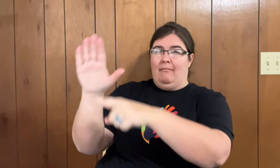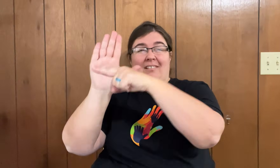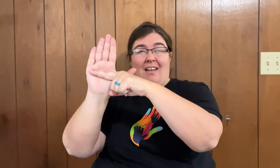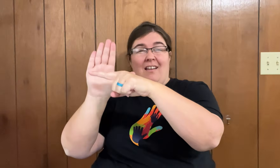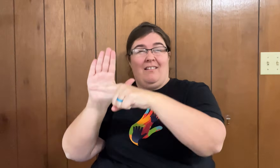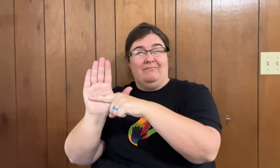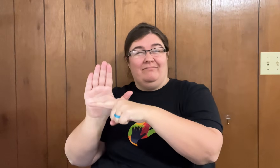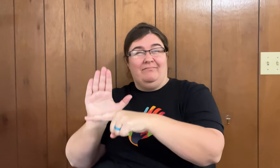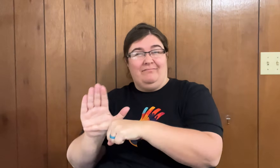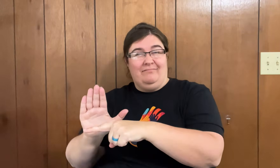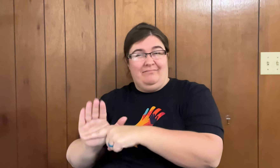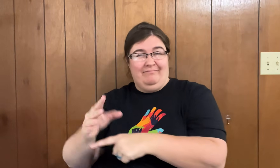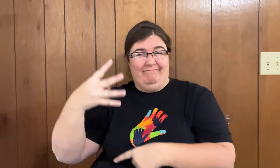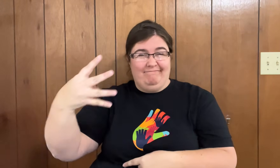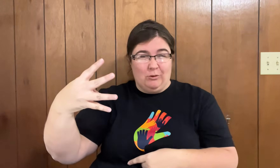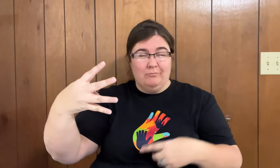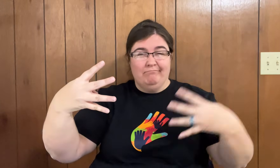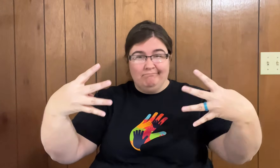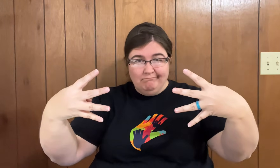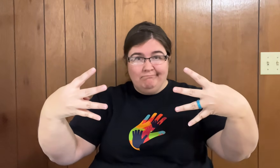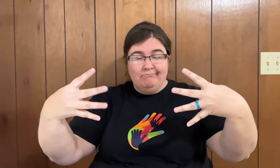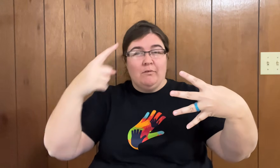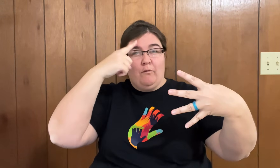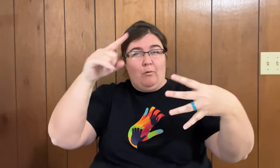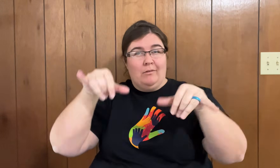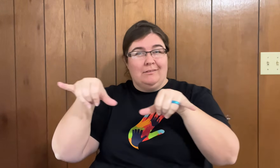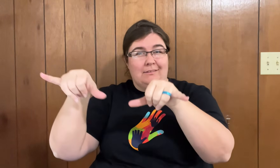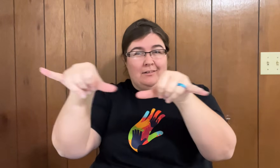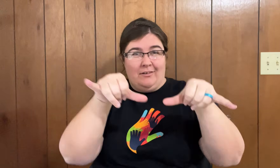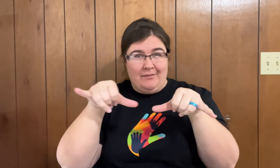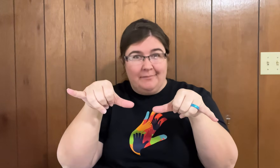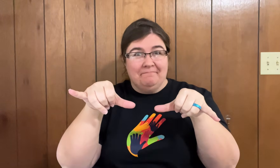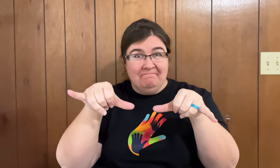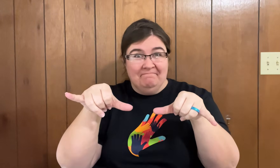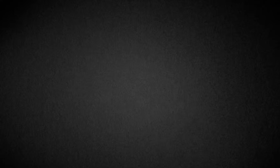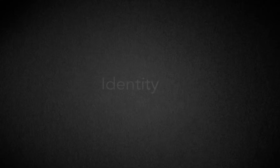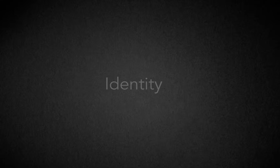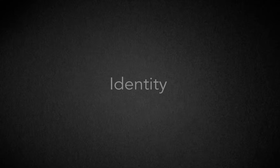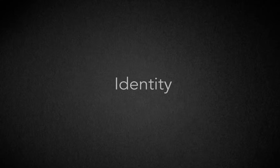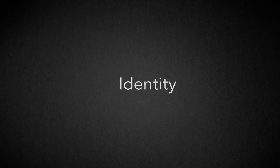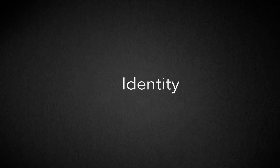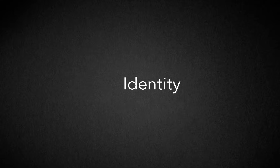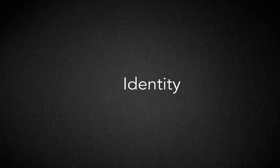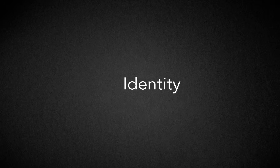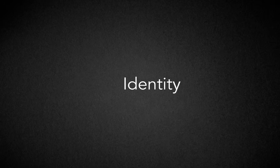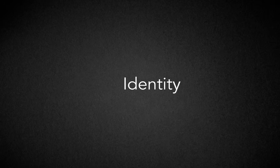standardization and 4 cons to formal standardization.